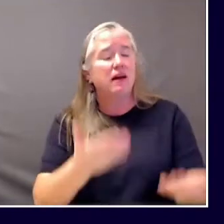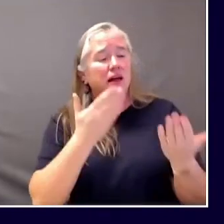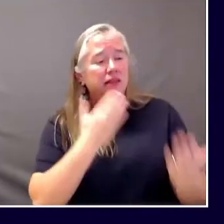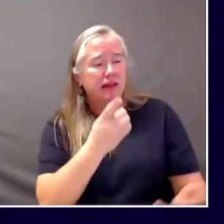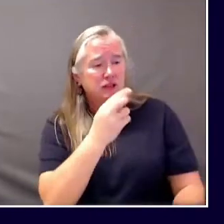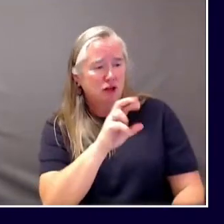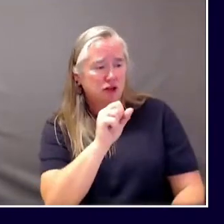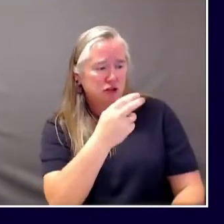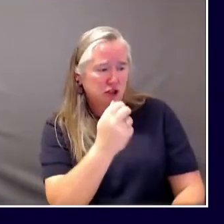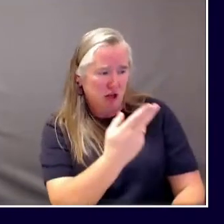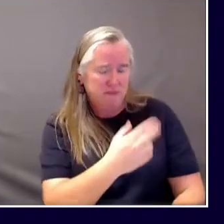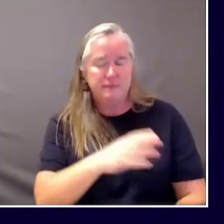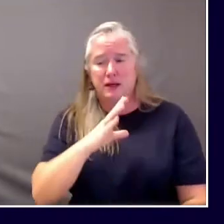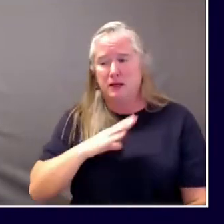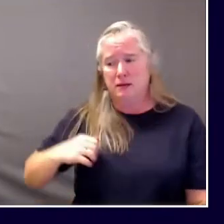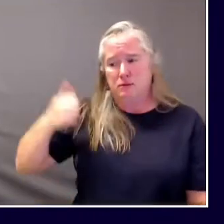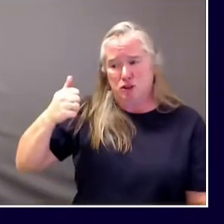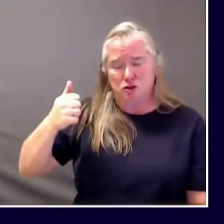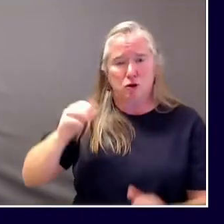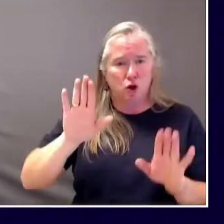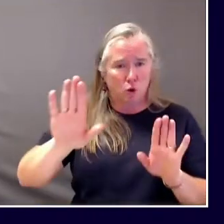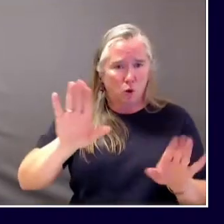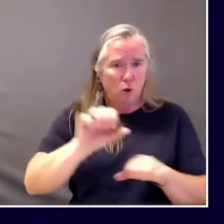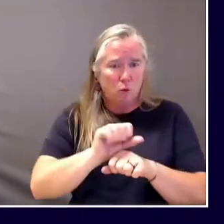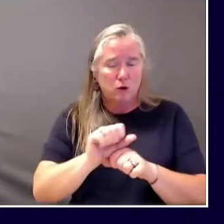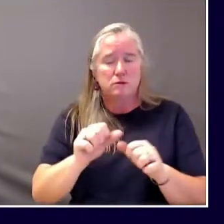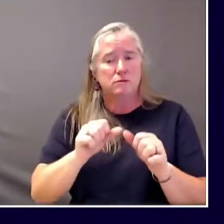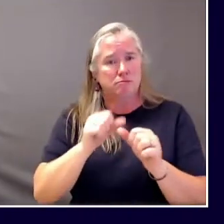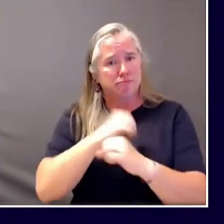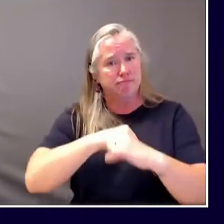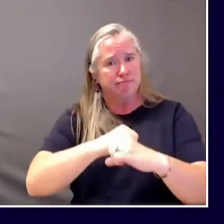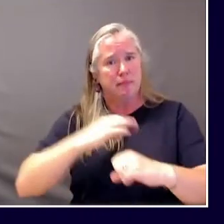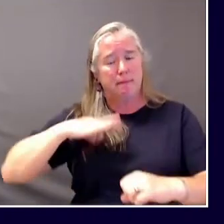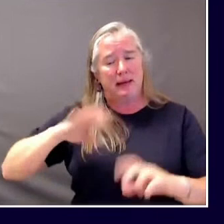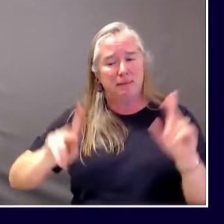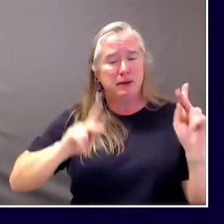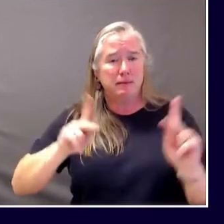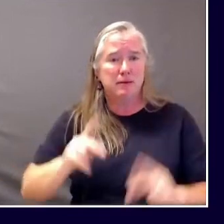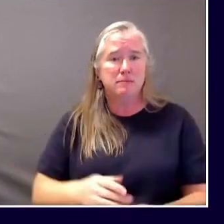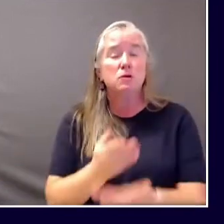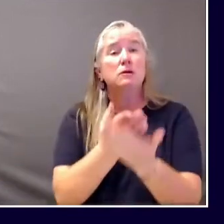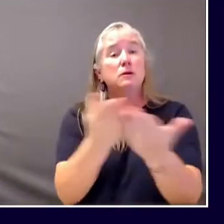ram for all the work you do to